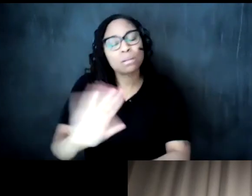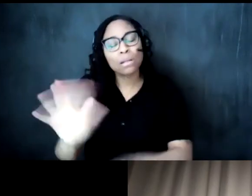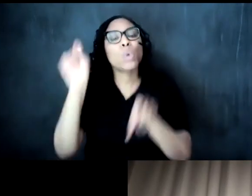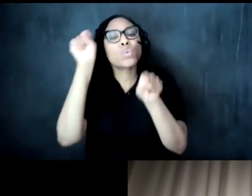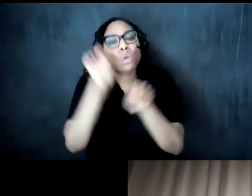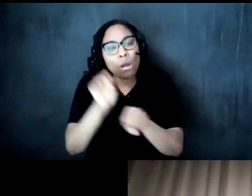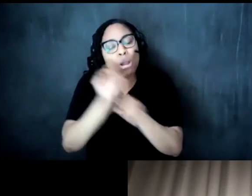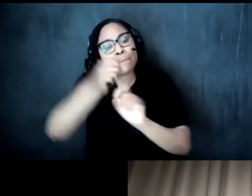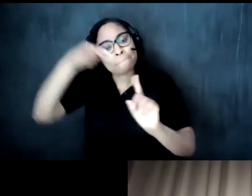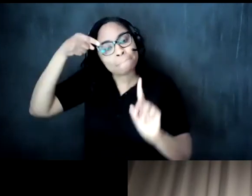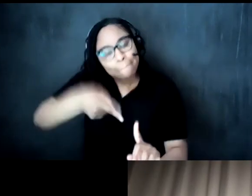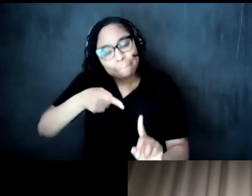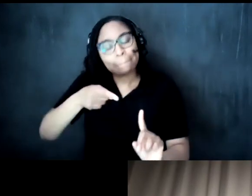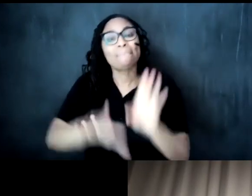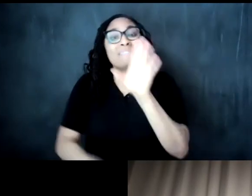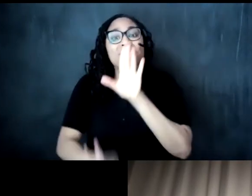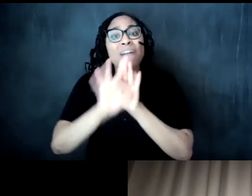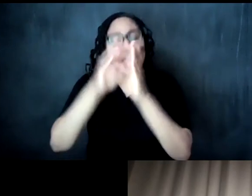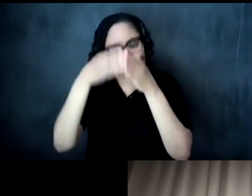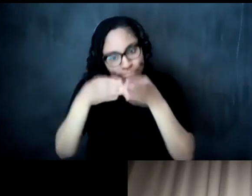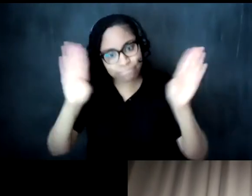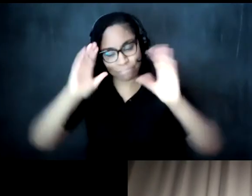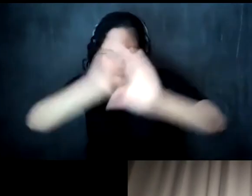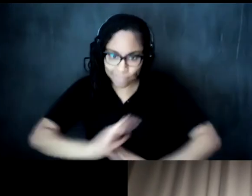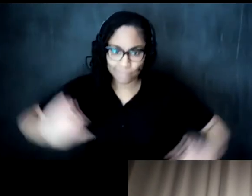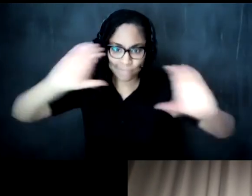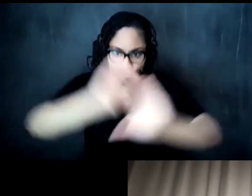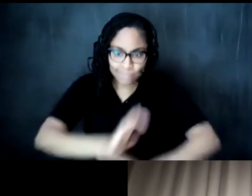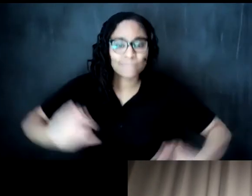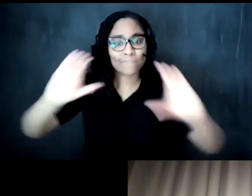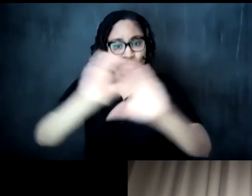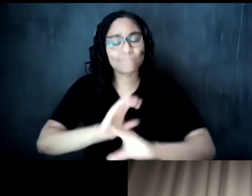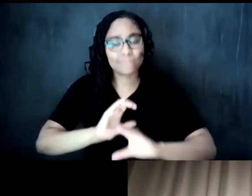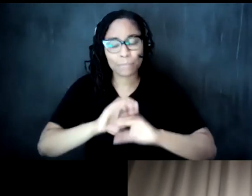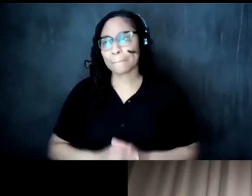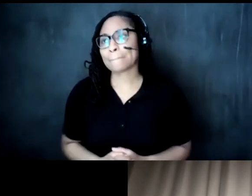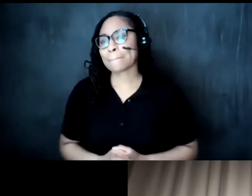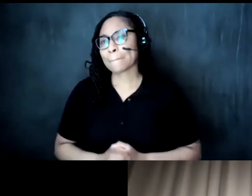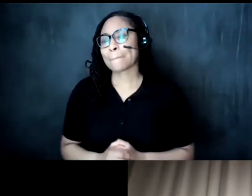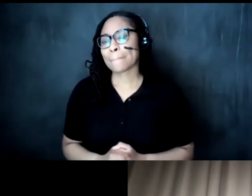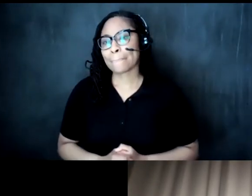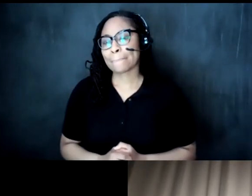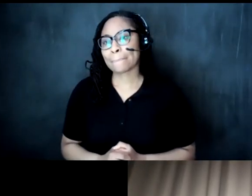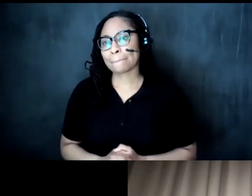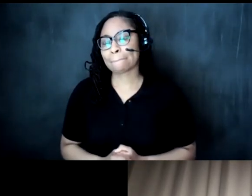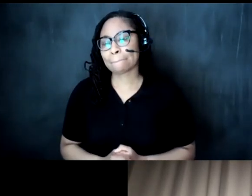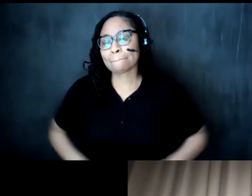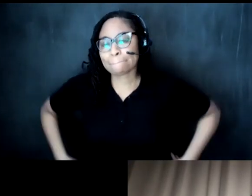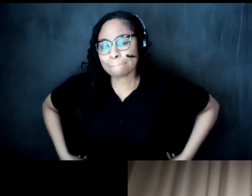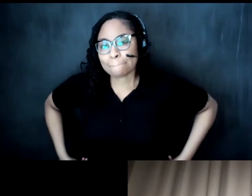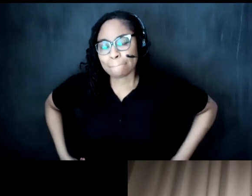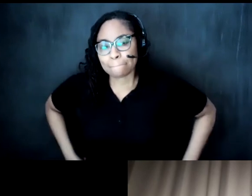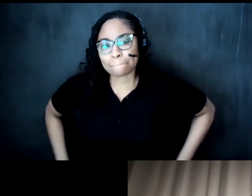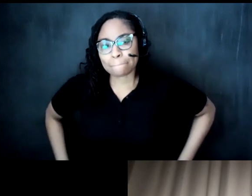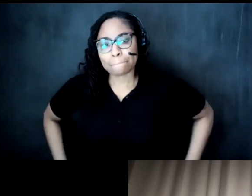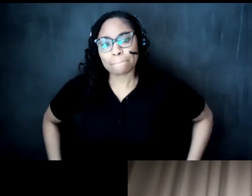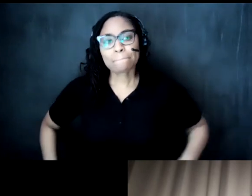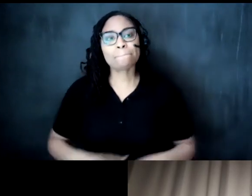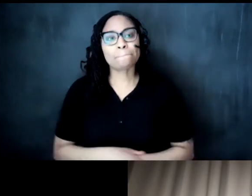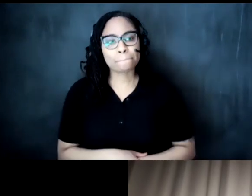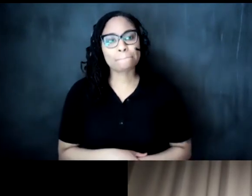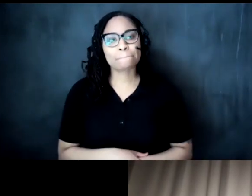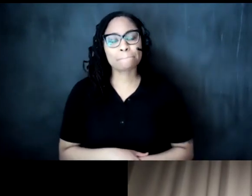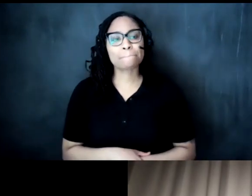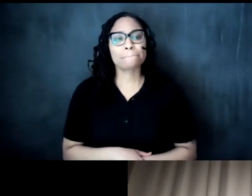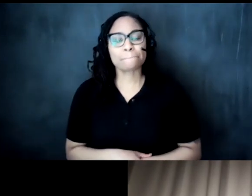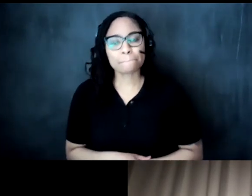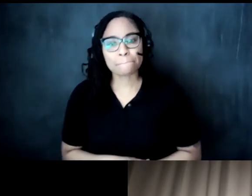finding out looking for and assuming that in communities doing the work that brings them most